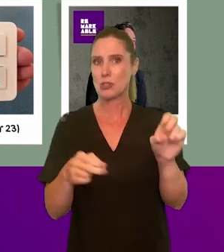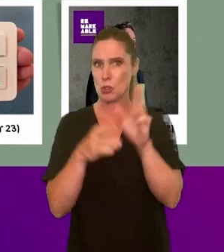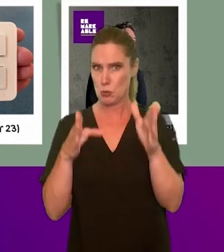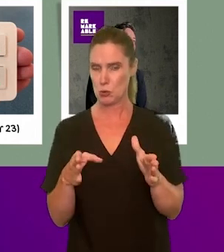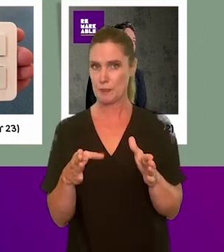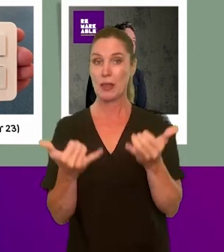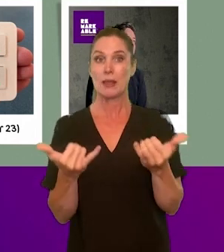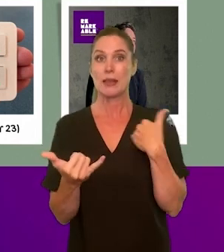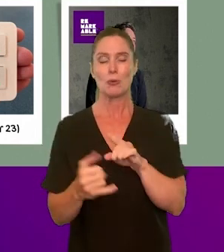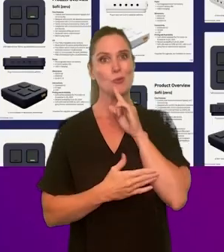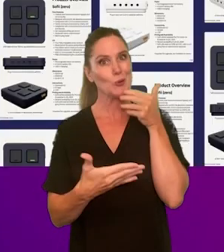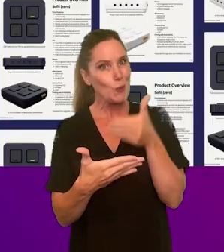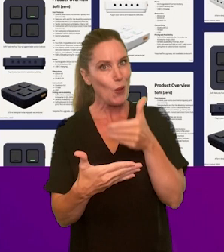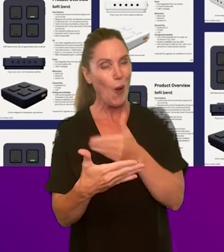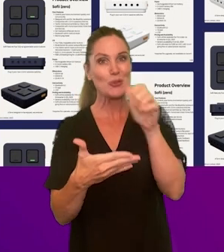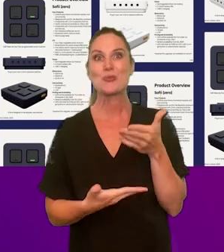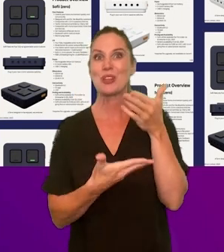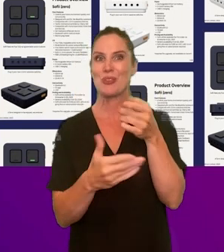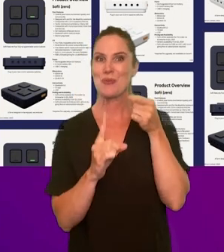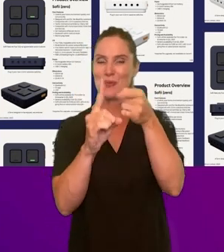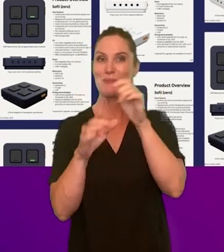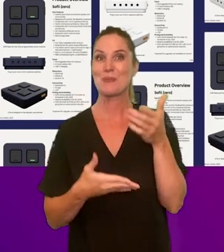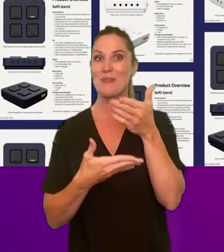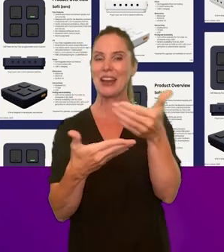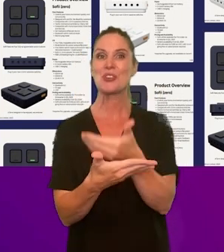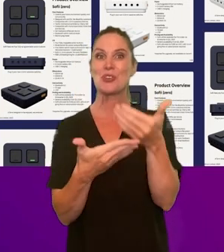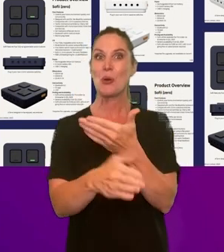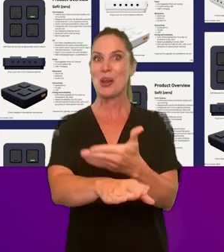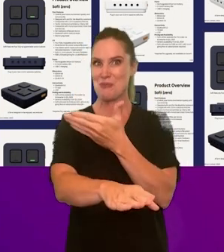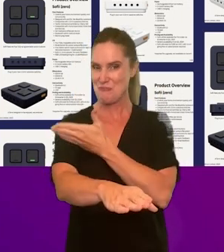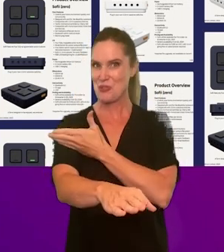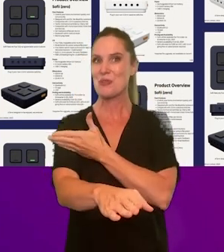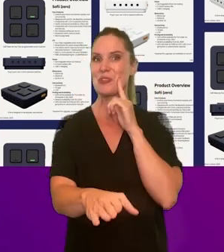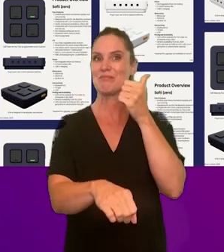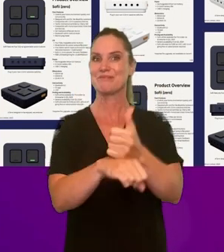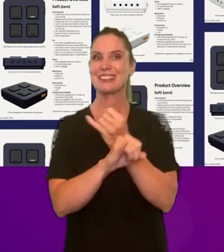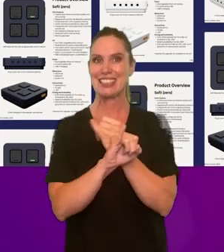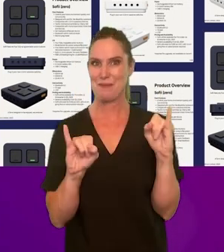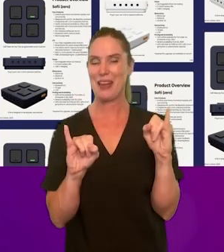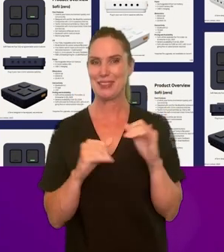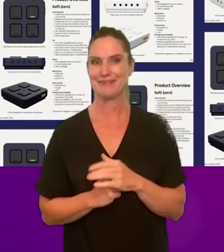We're now really close to delivering on our mission of providing new and improved ways to enable independence at home.